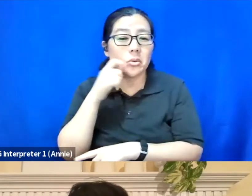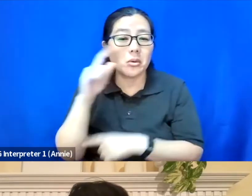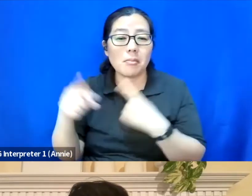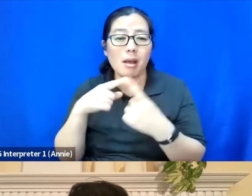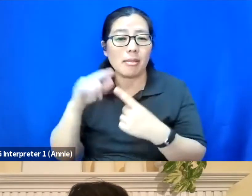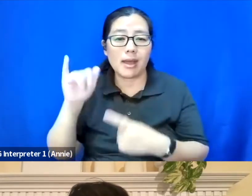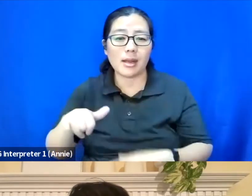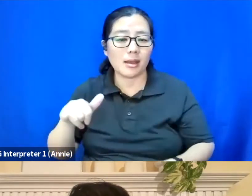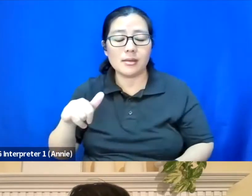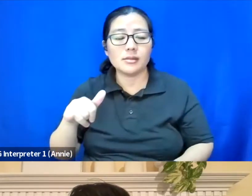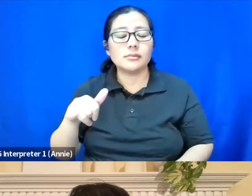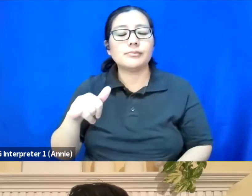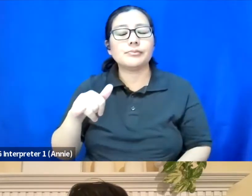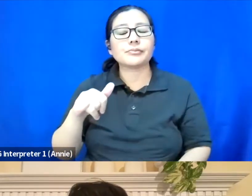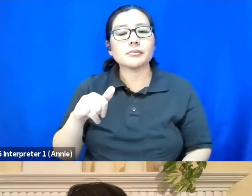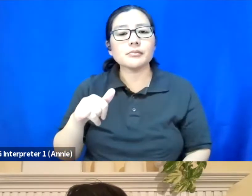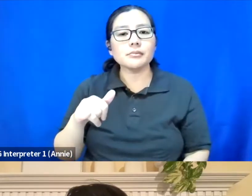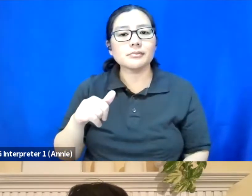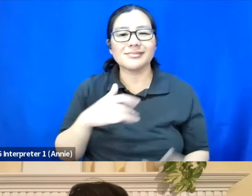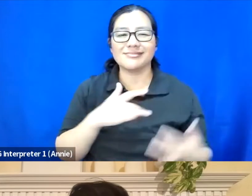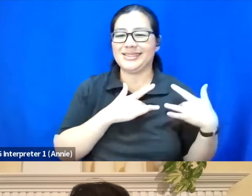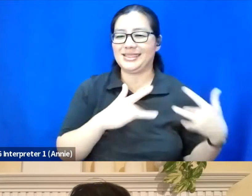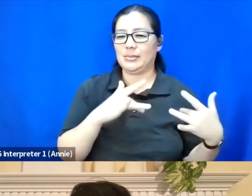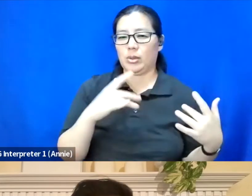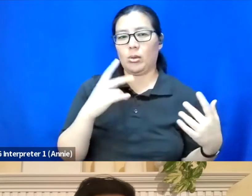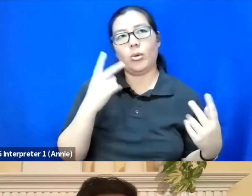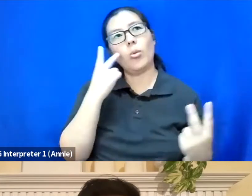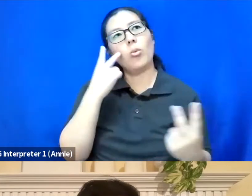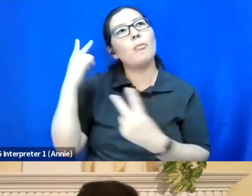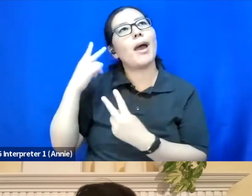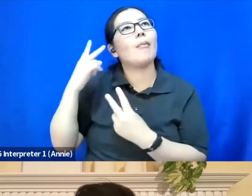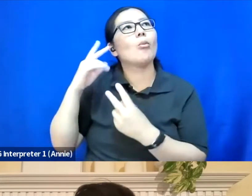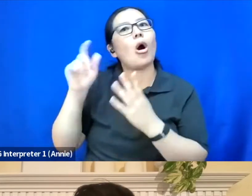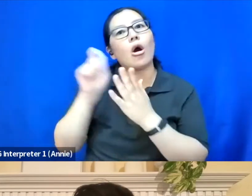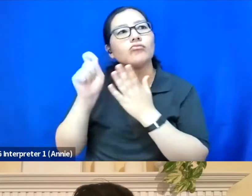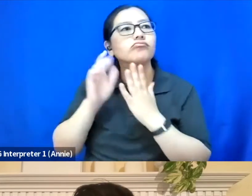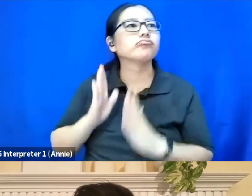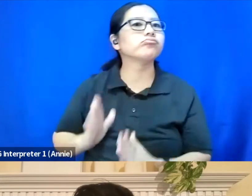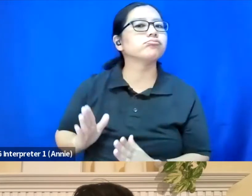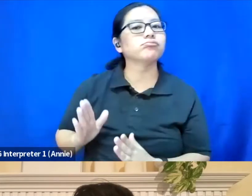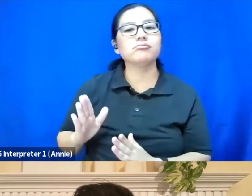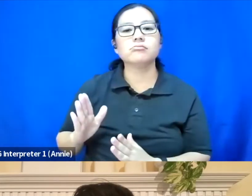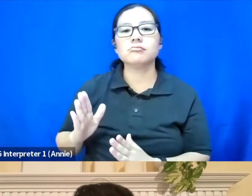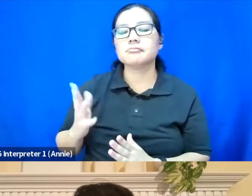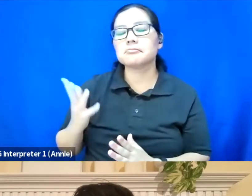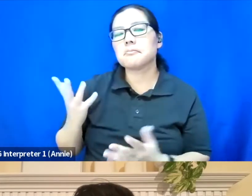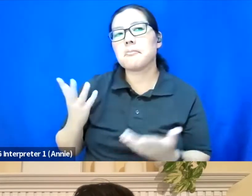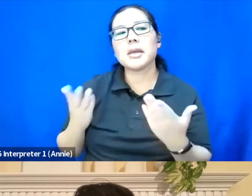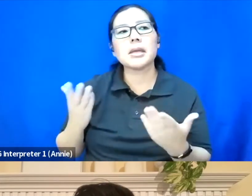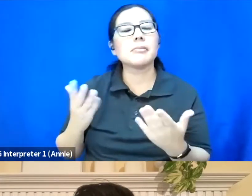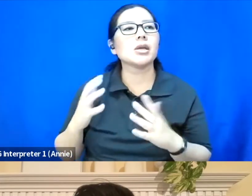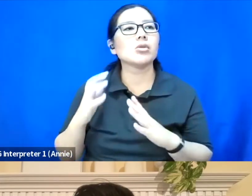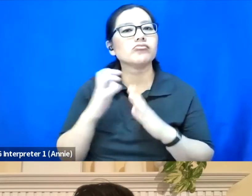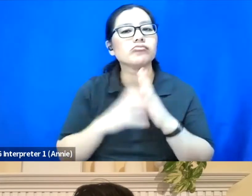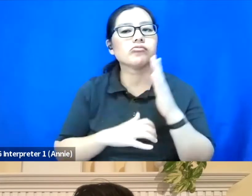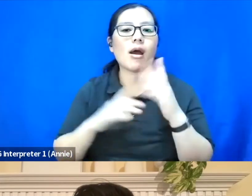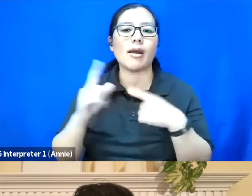And I think, sometimes, I would get insecure about my own writing because I am not -- I don't have an MFA in writing.